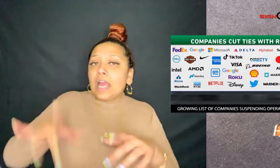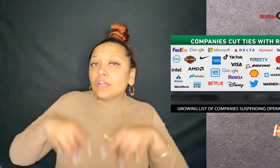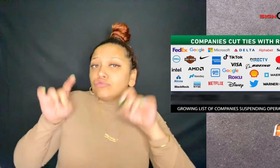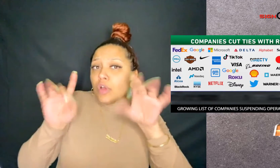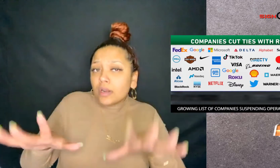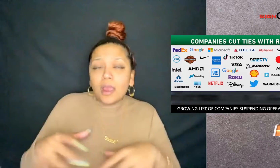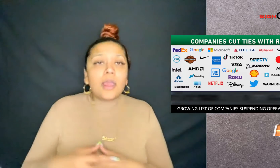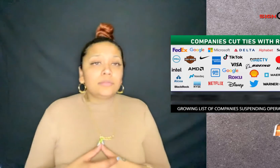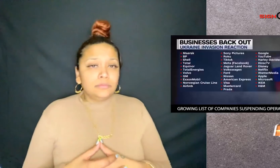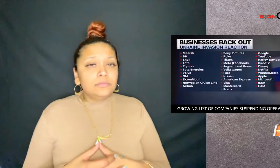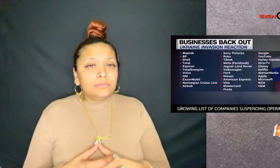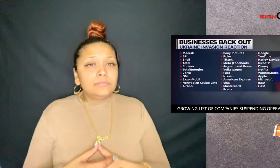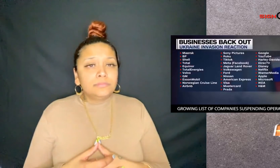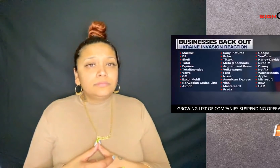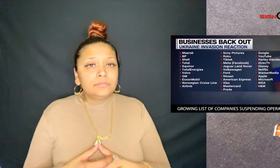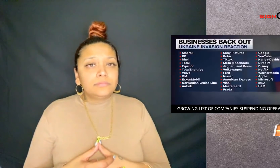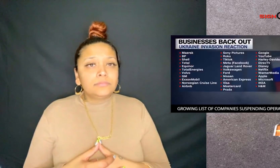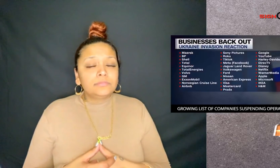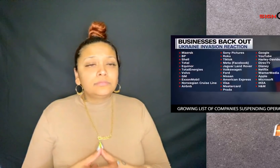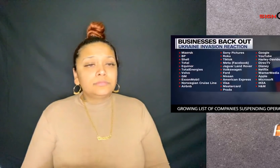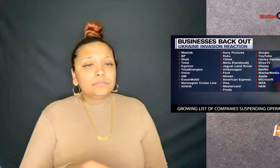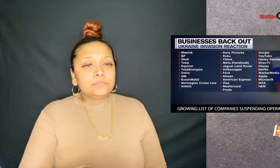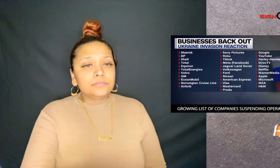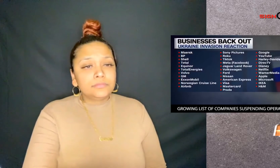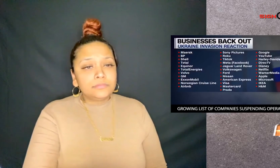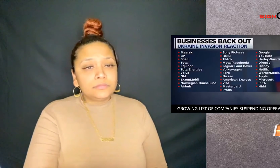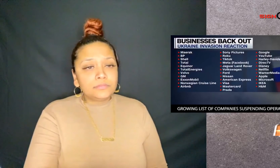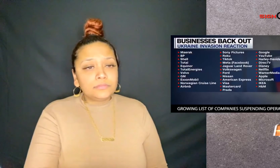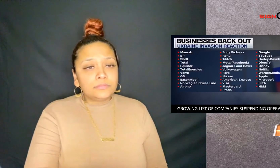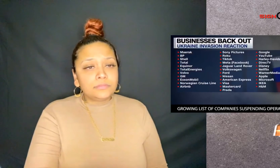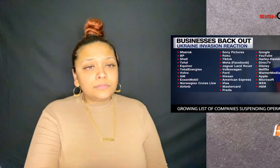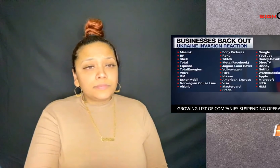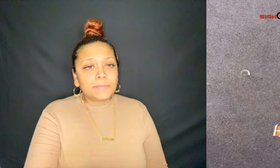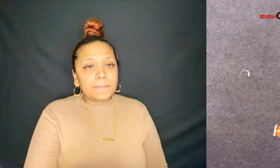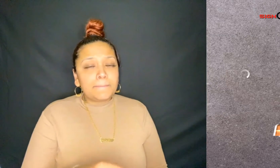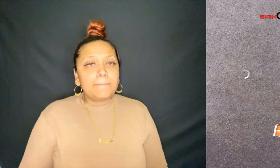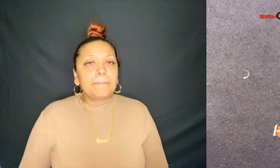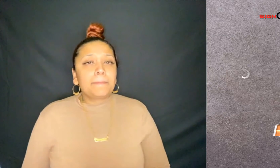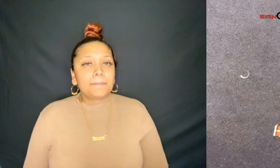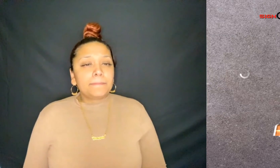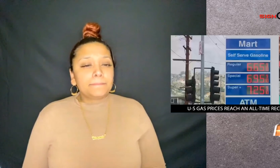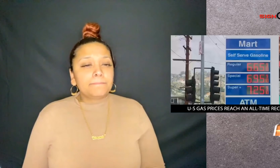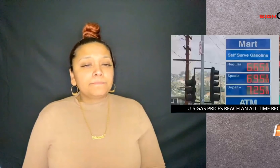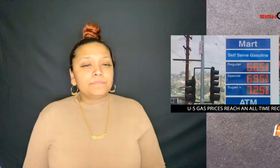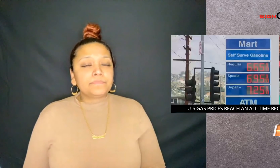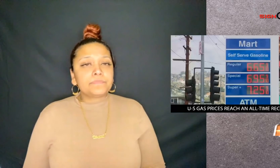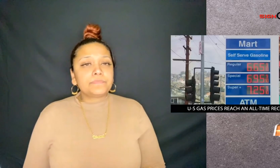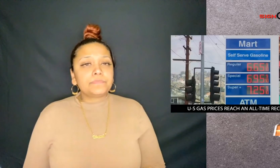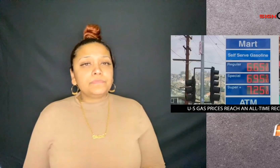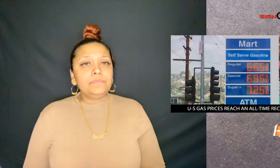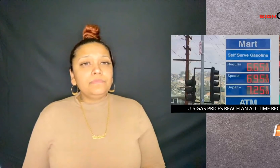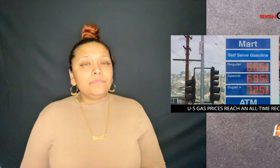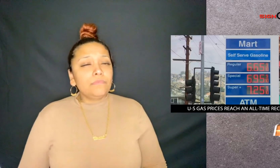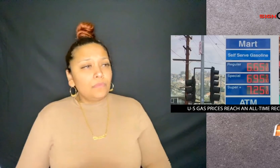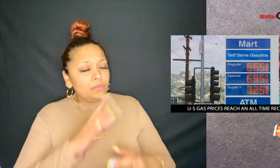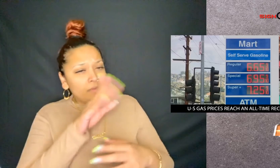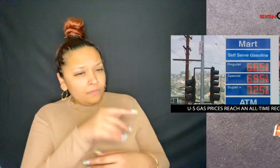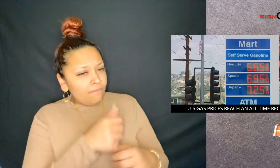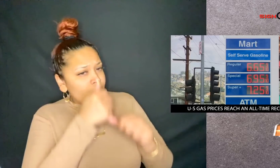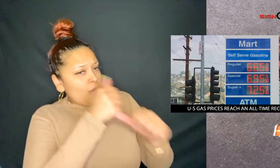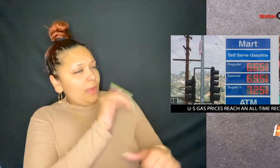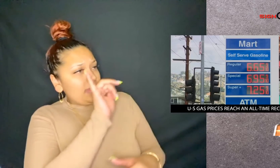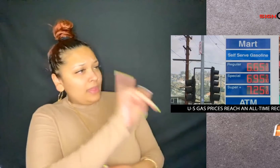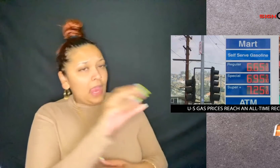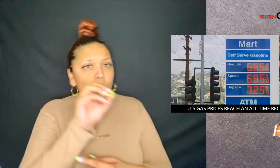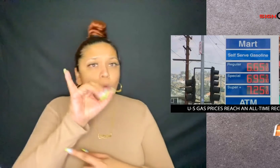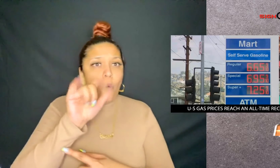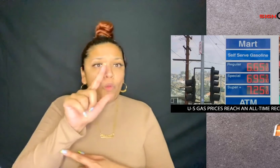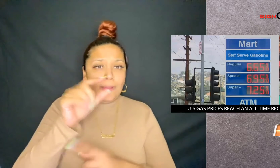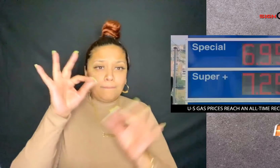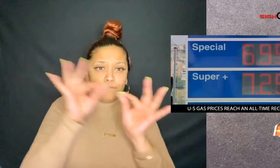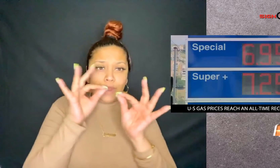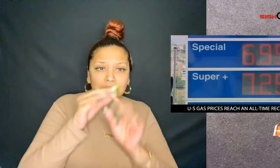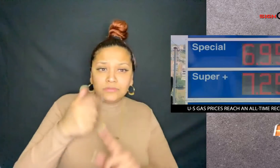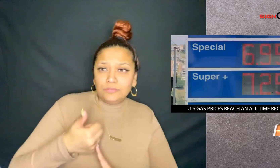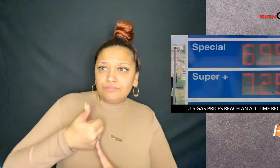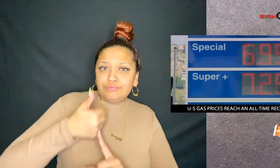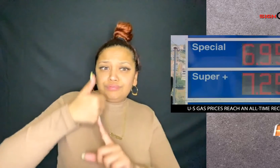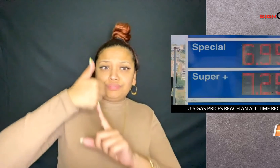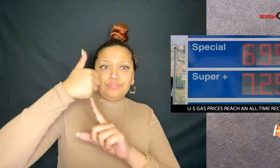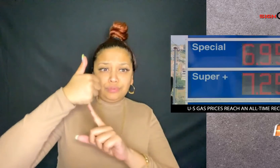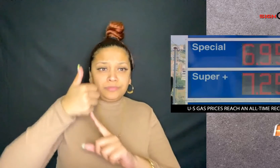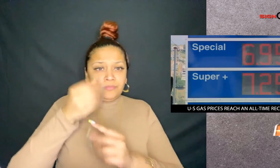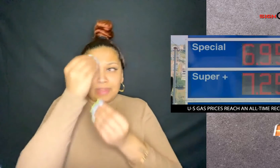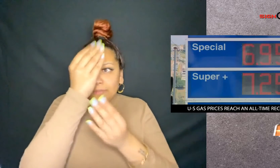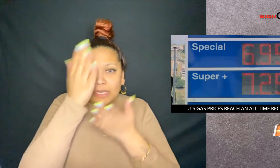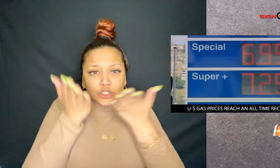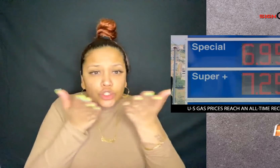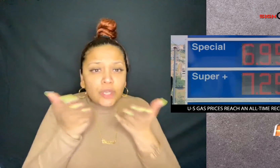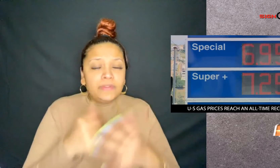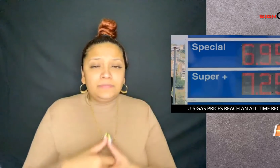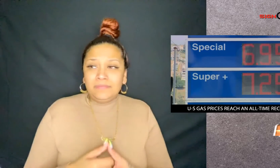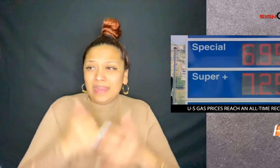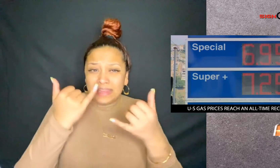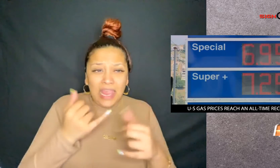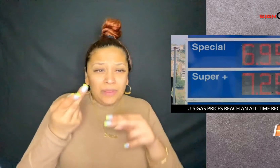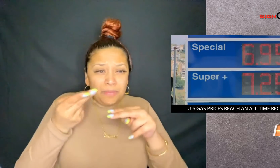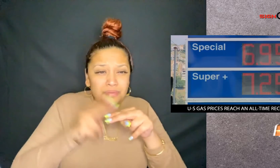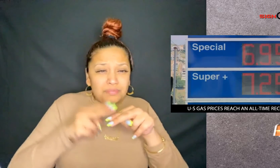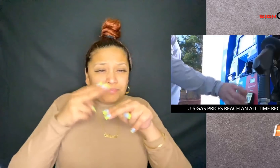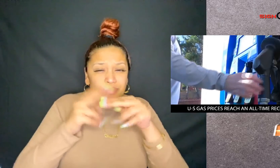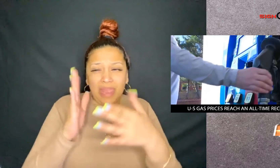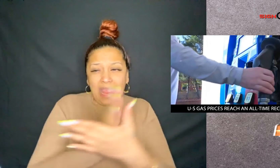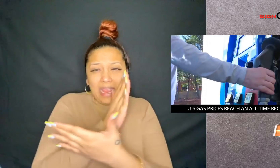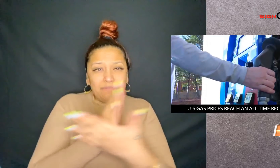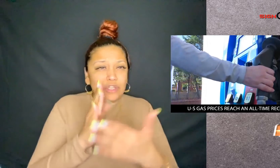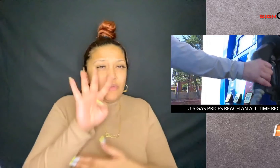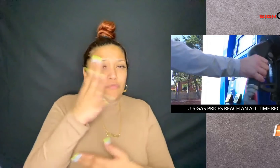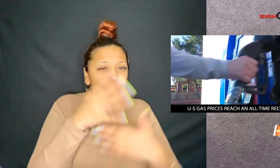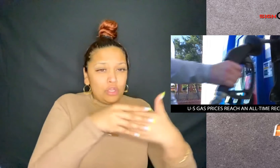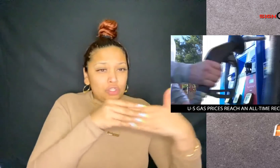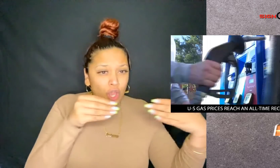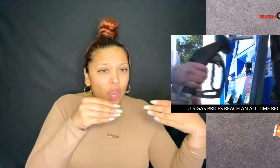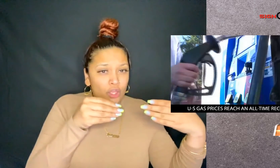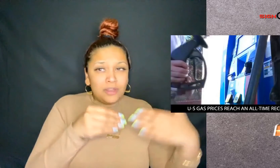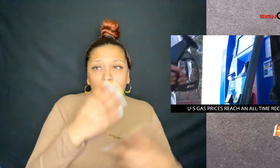States Japan Switzerland and Australia